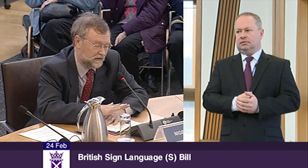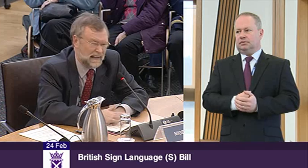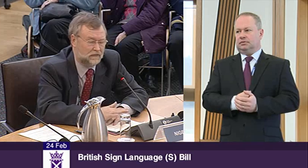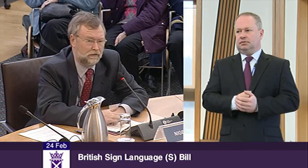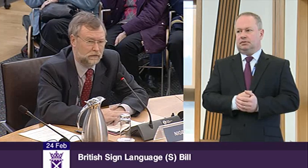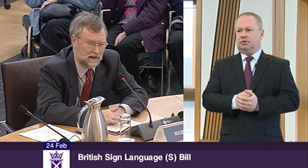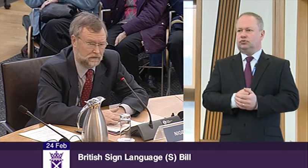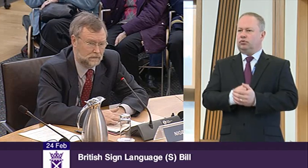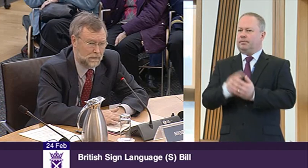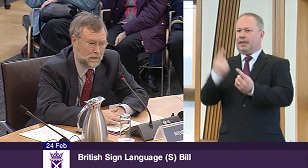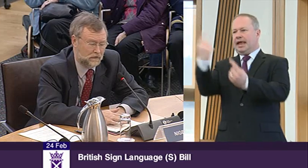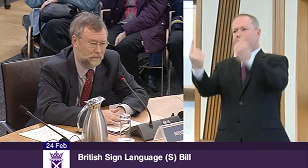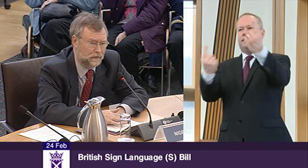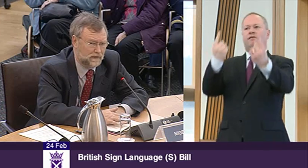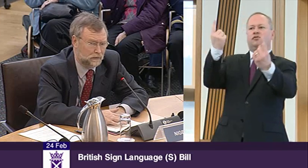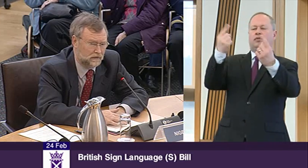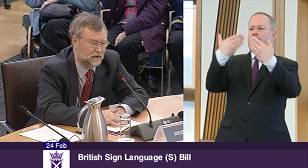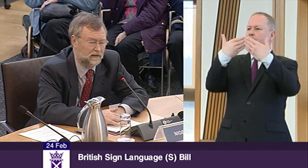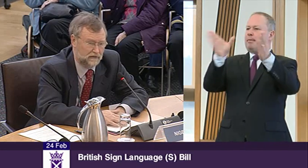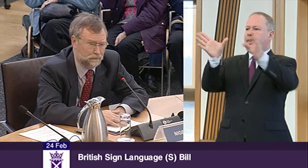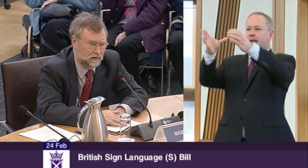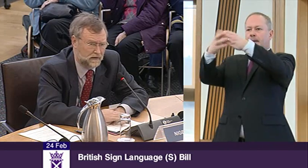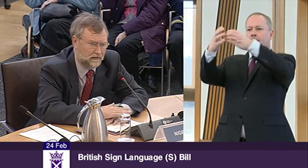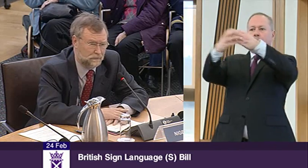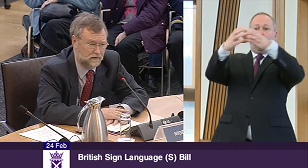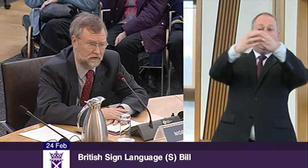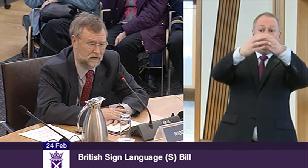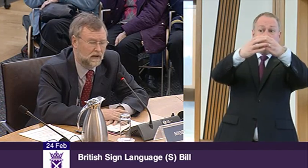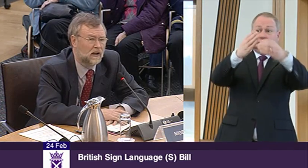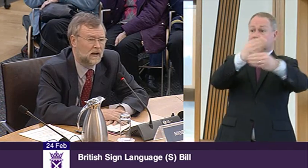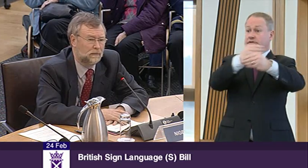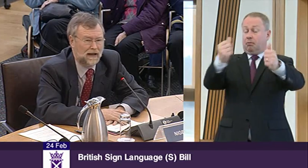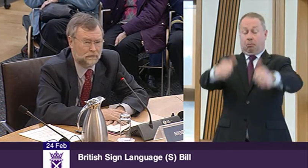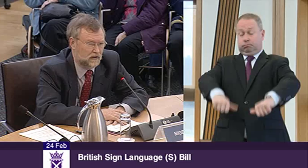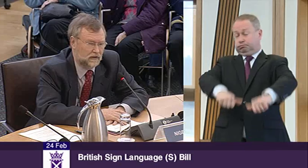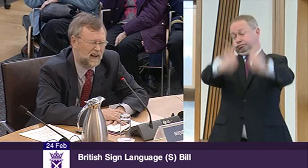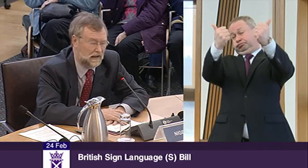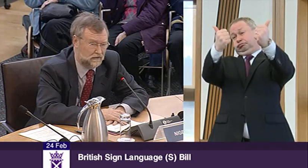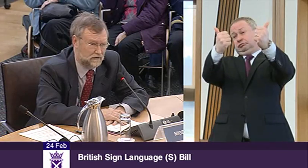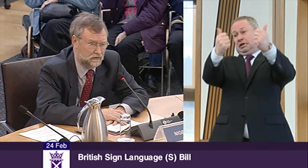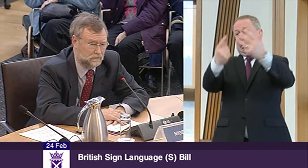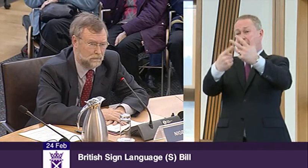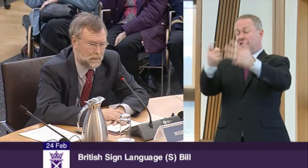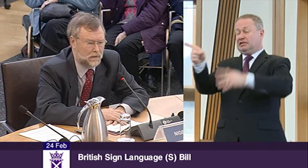bodies are doing. Some public bodies are exemplary in their provision and others are perhaps